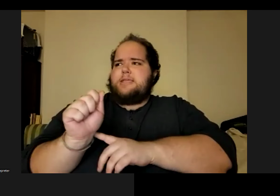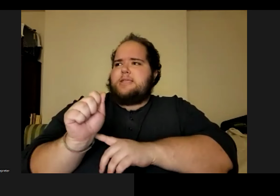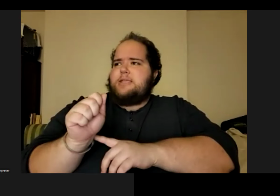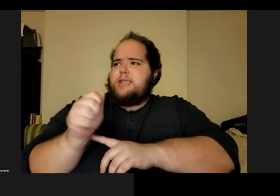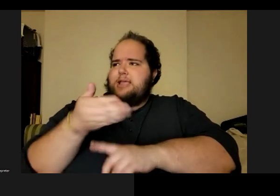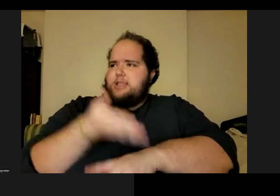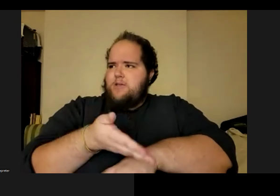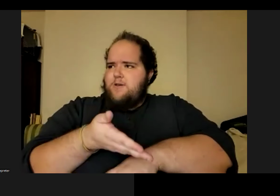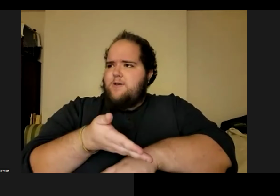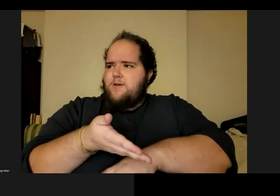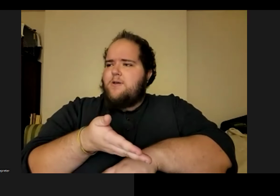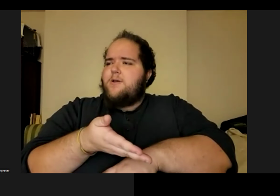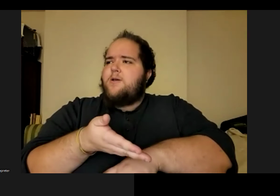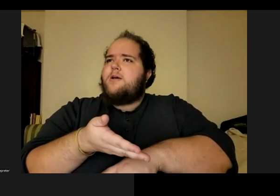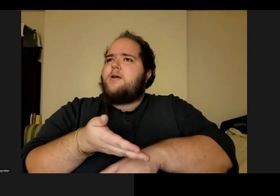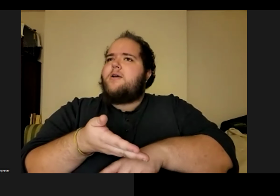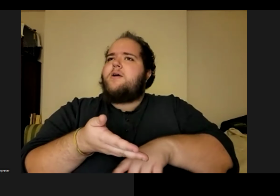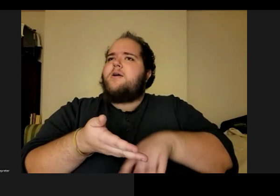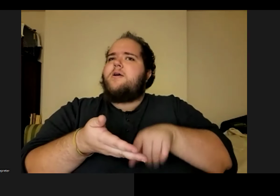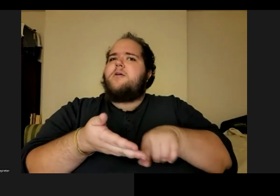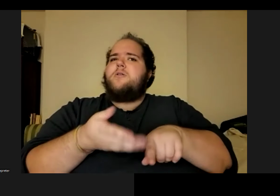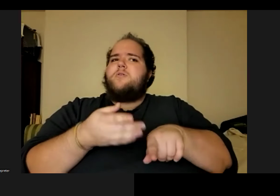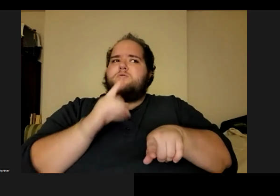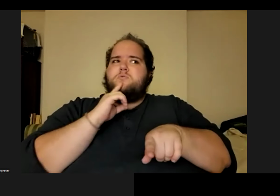Yeah. in a way that it's like educational